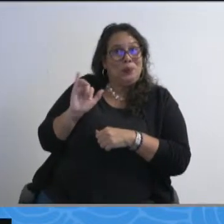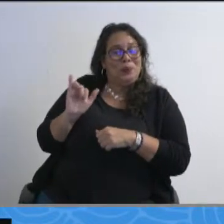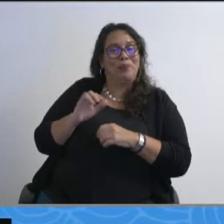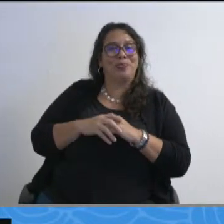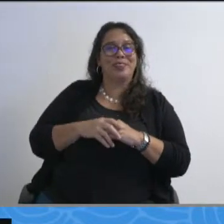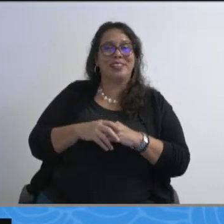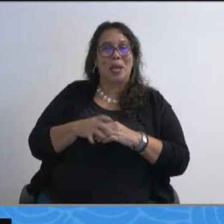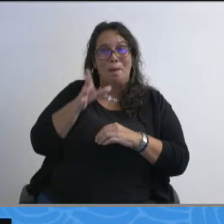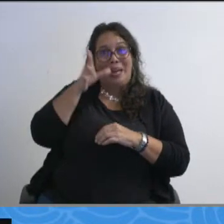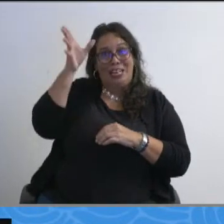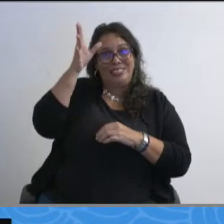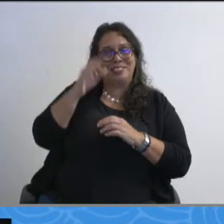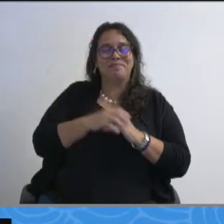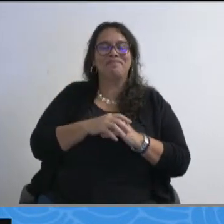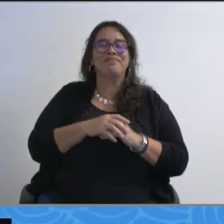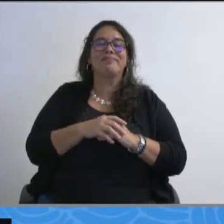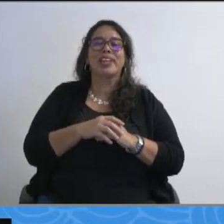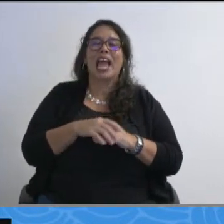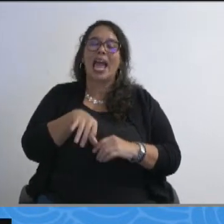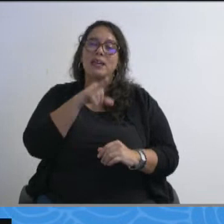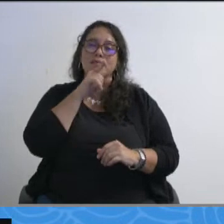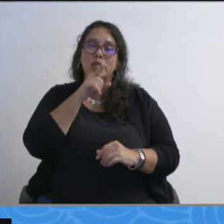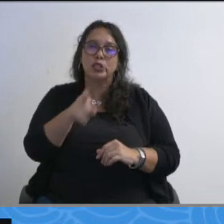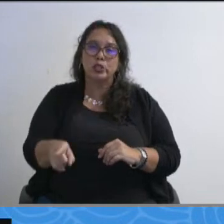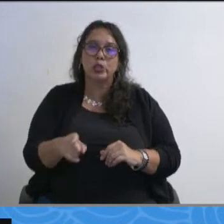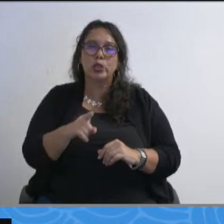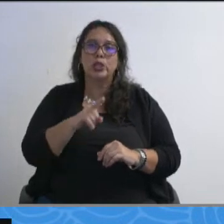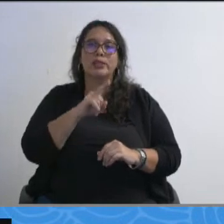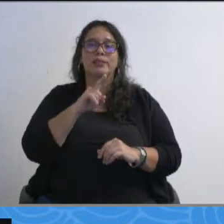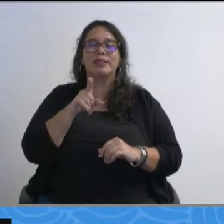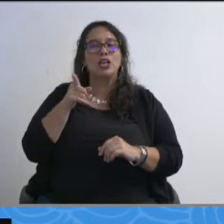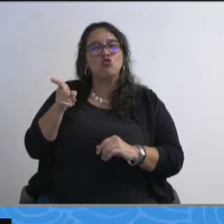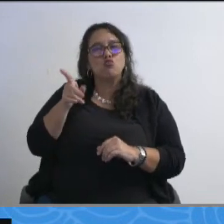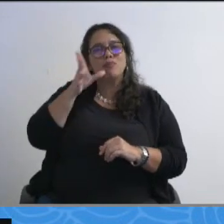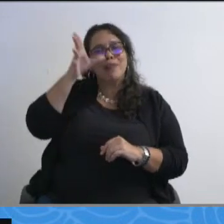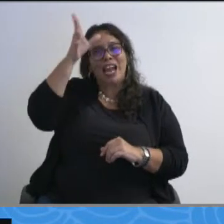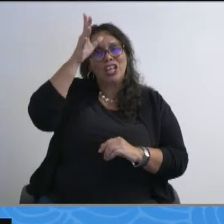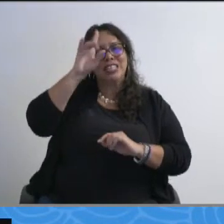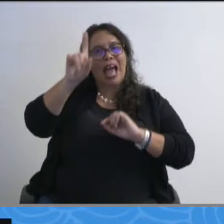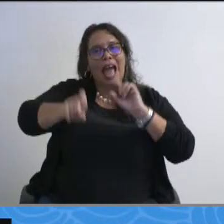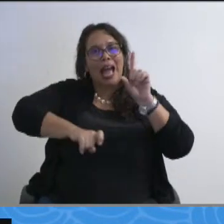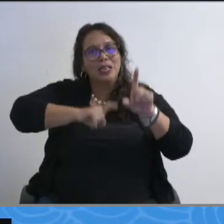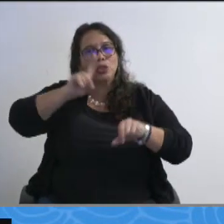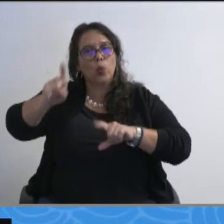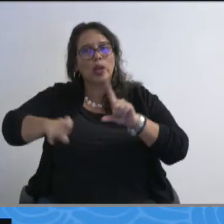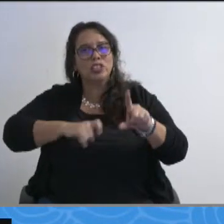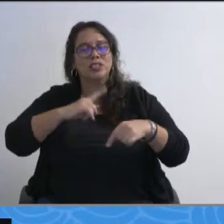And then ensuring that you're asking questions about your child's achievement,